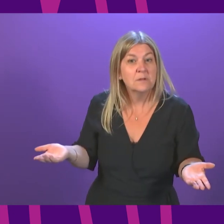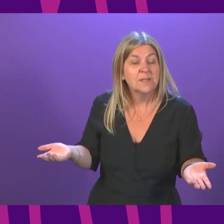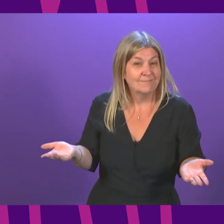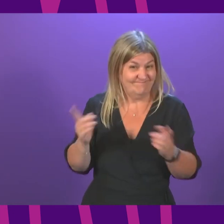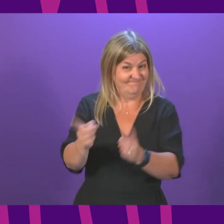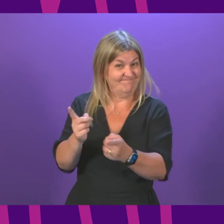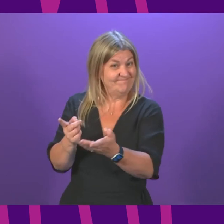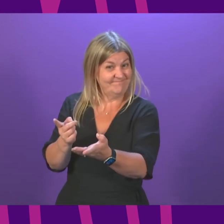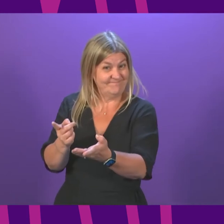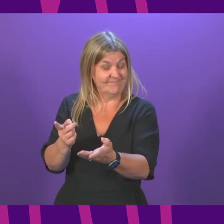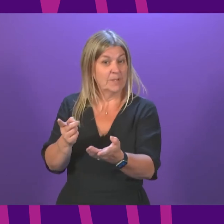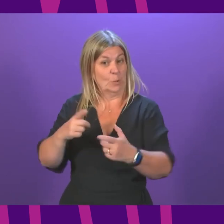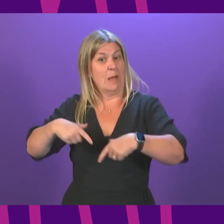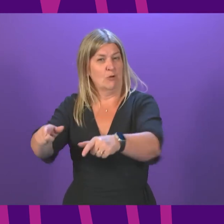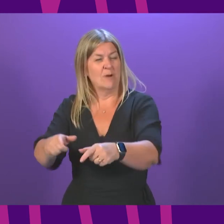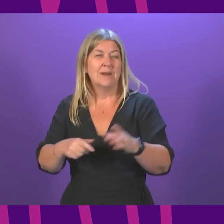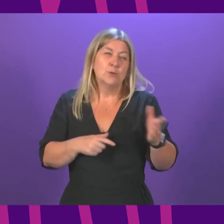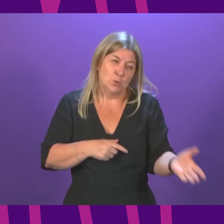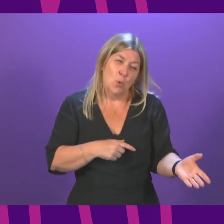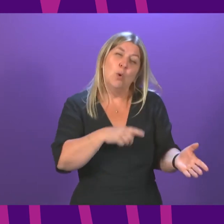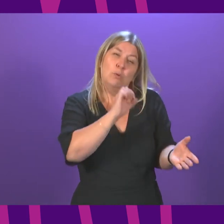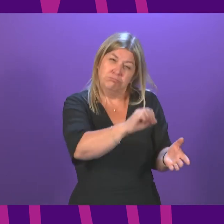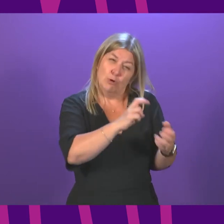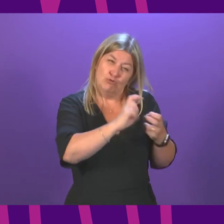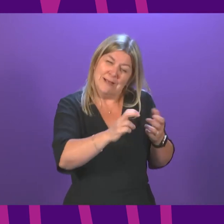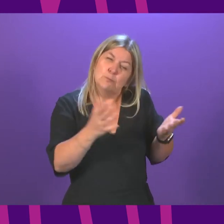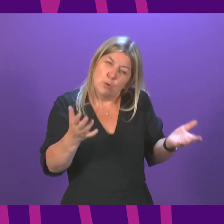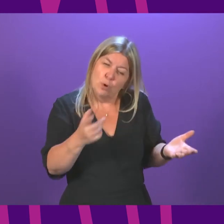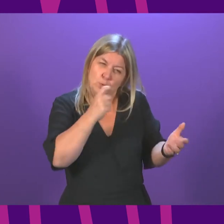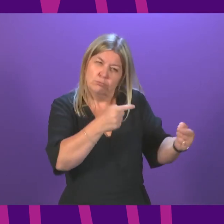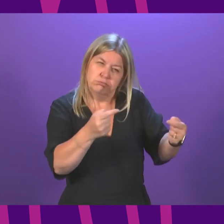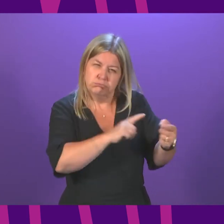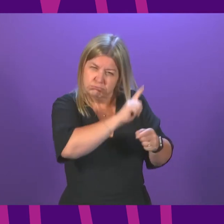consider, and they form part of the Government’s policy agenda.